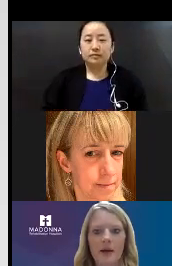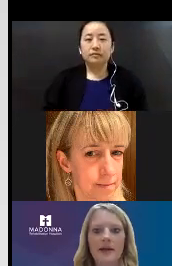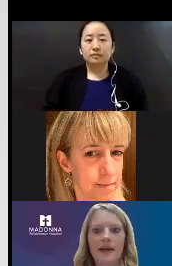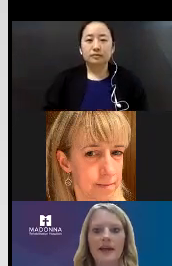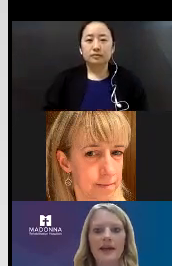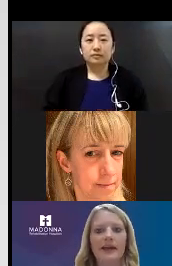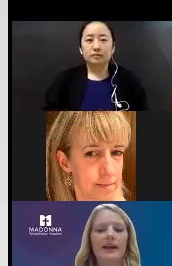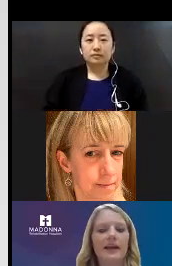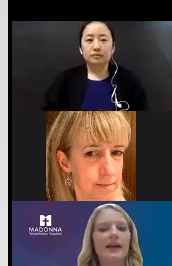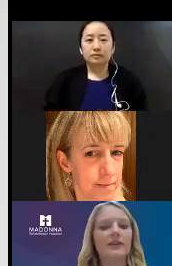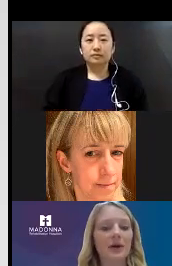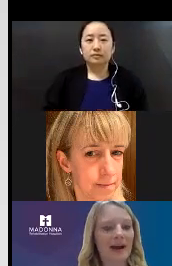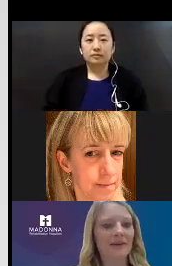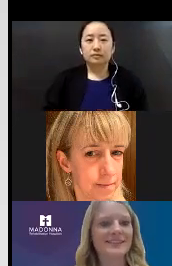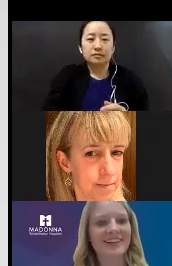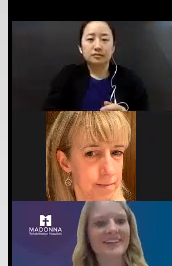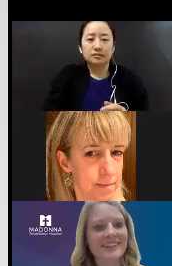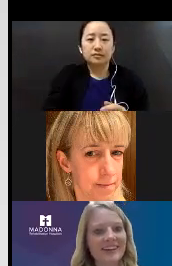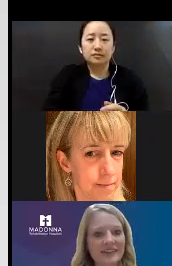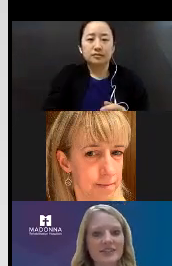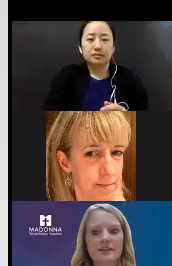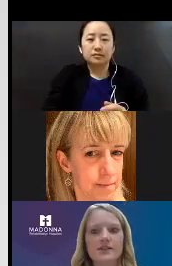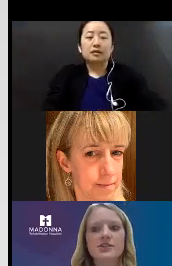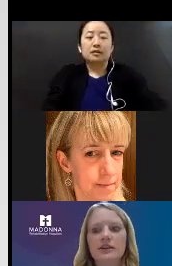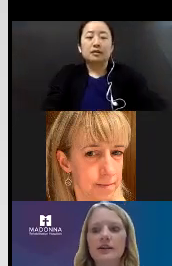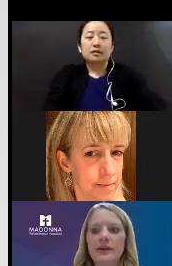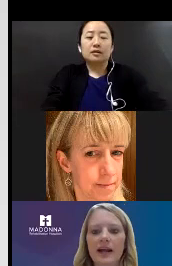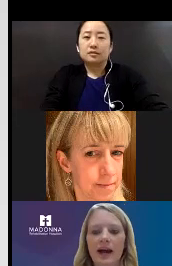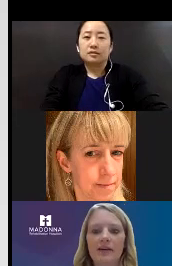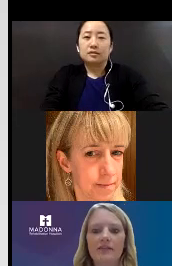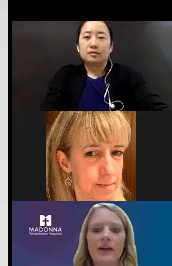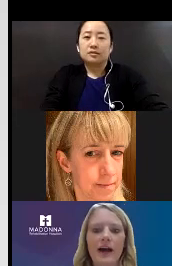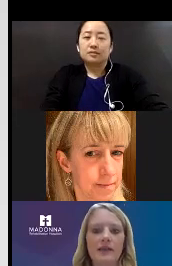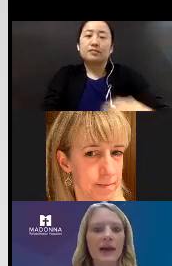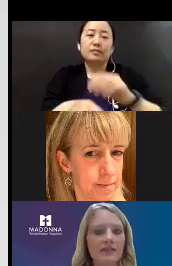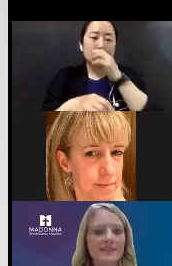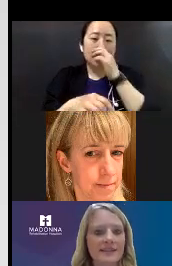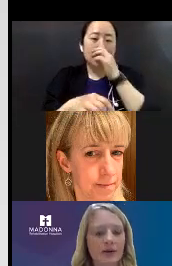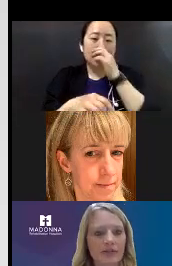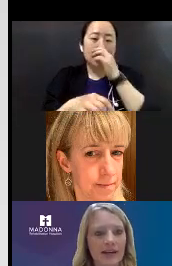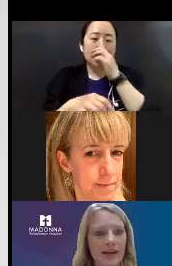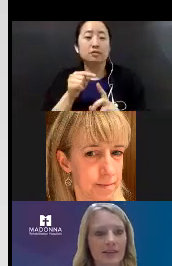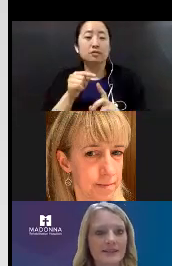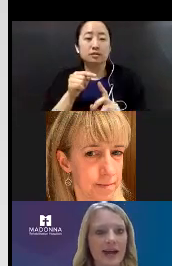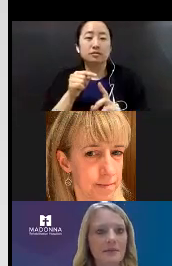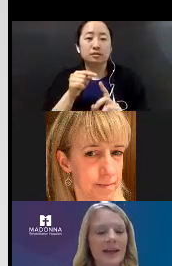IF YOU GO BACK ONE SLIDE, KRISTIN, IT SHOWS THE BENEFITS THEY WERE FINDING AT THAT TIME.